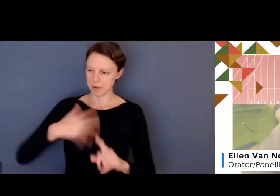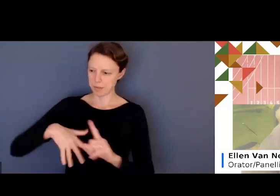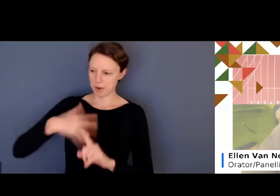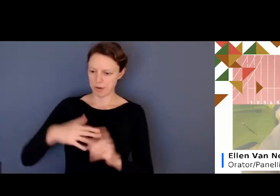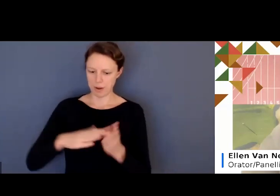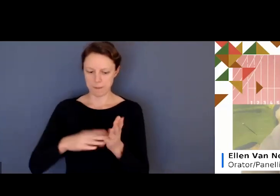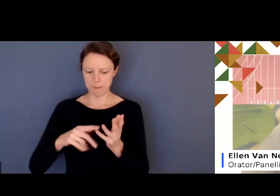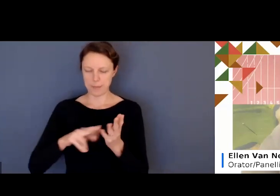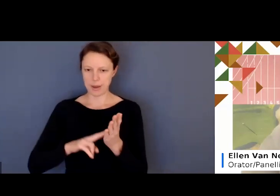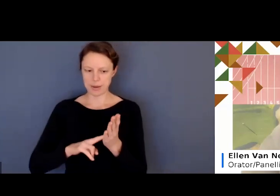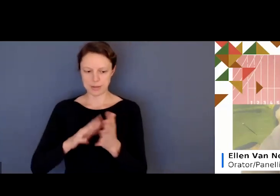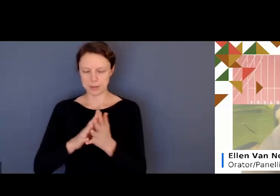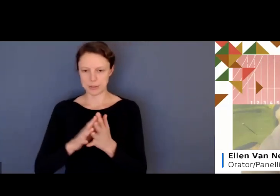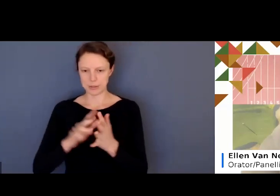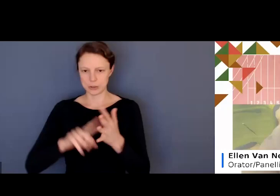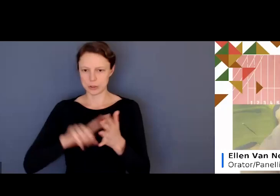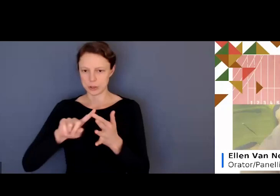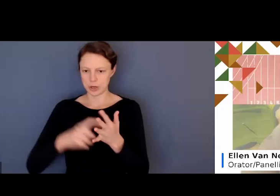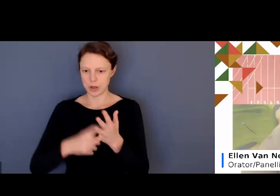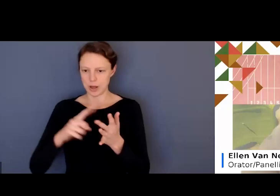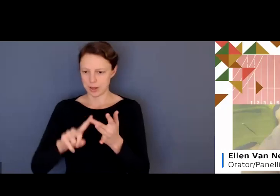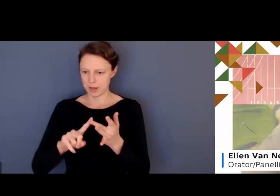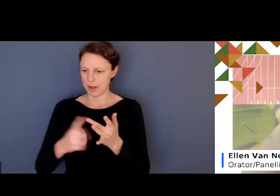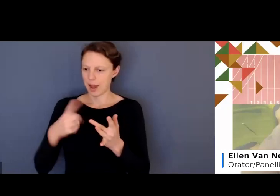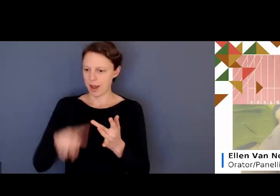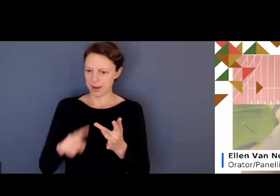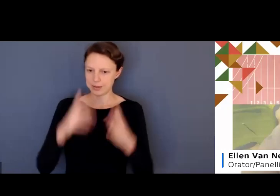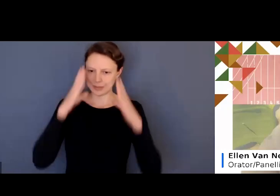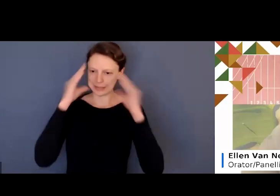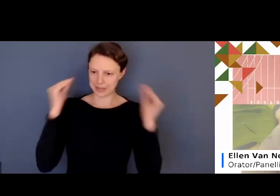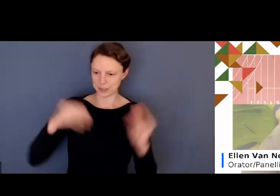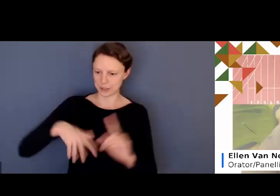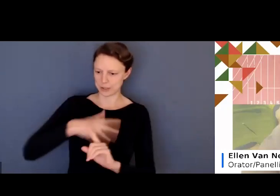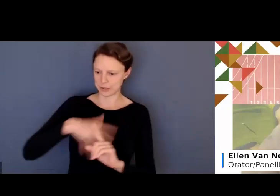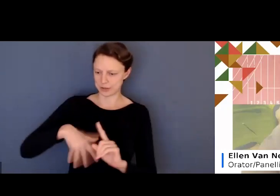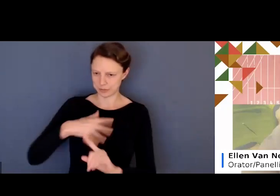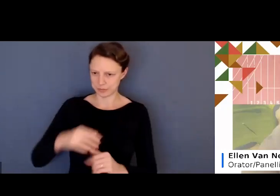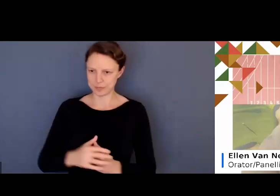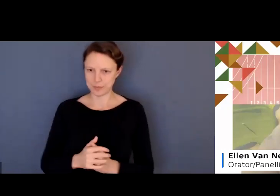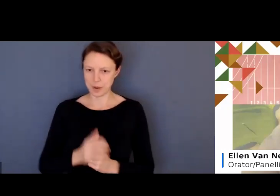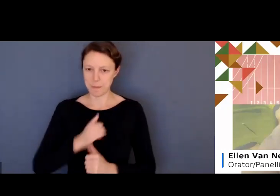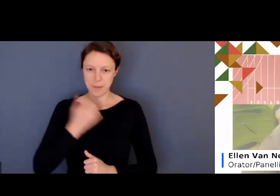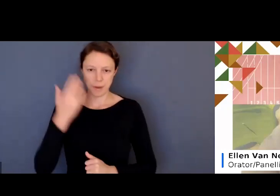My mother's family belonged to black soil country between the Logan and Albert Rivers